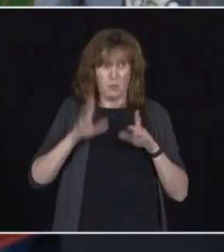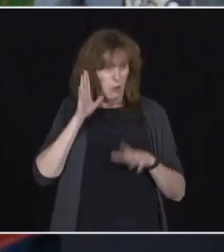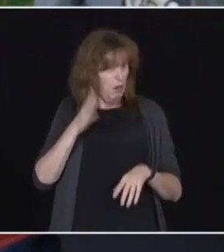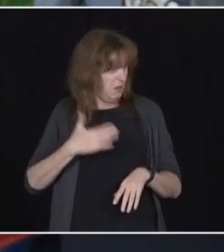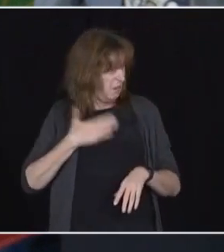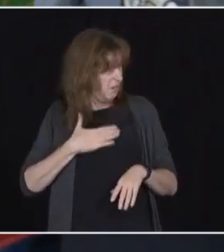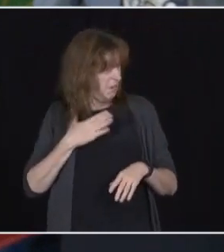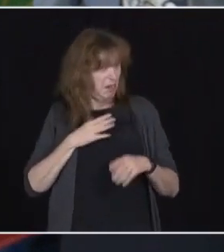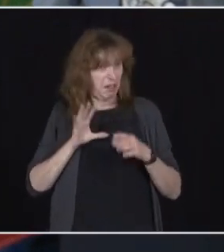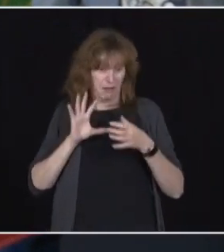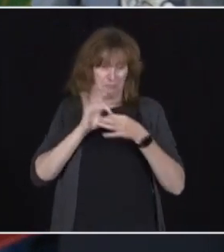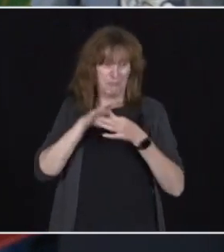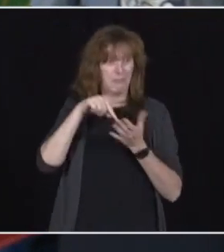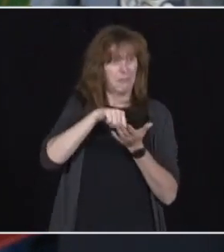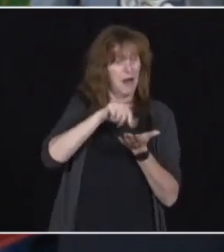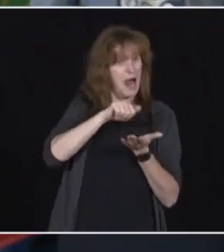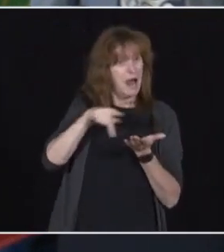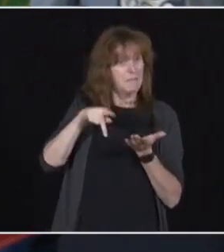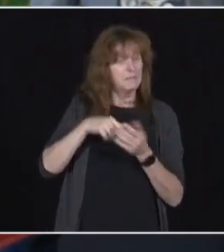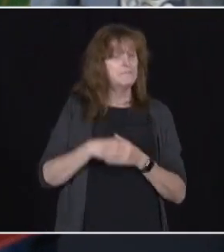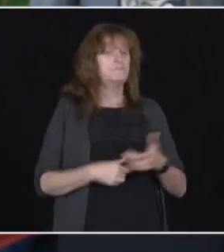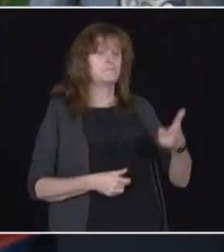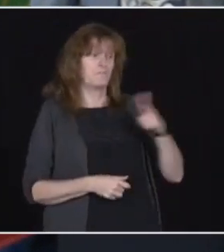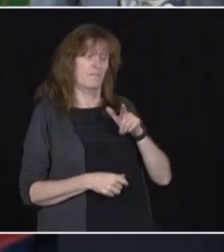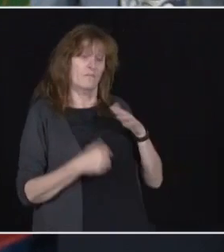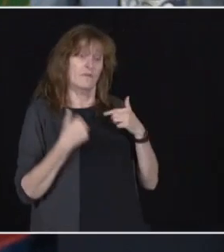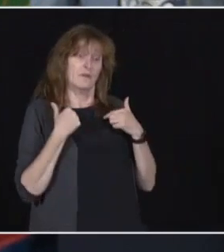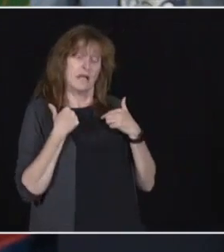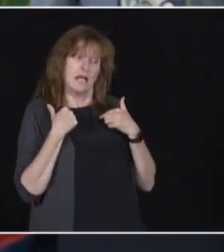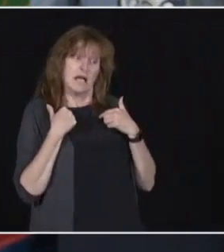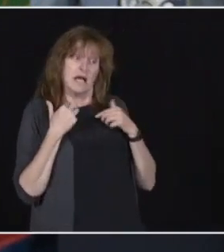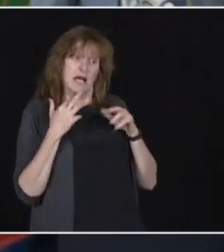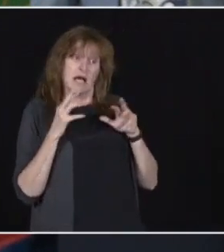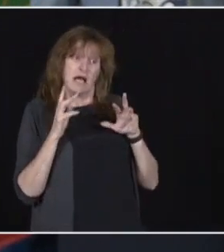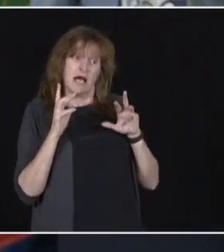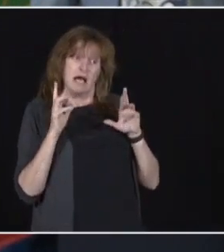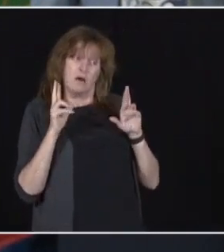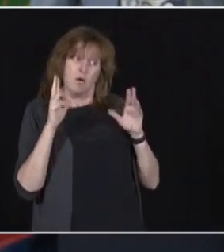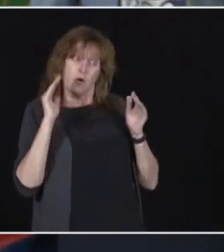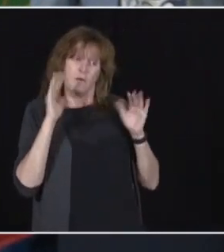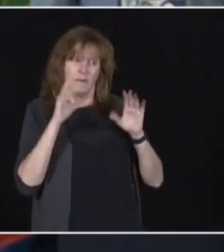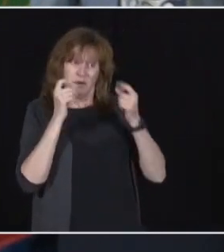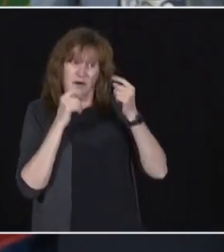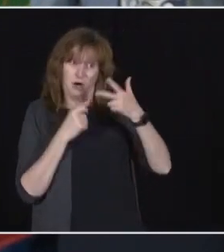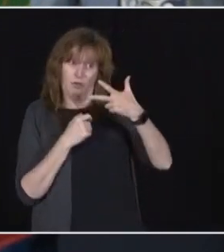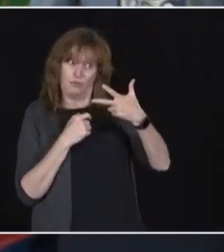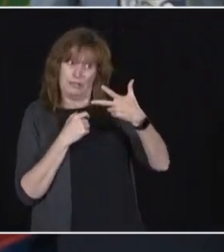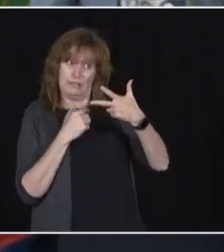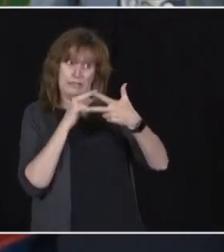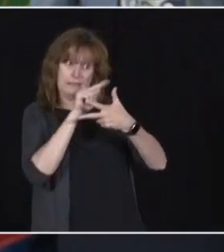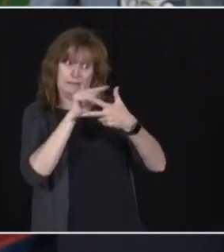So, what is your level of hope that people will really sign onto this? Well,